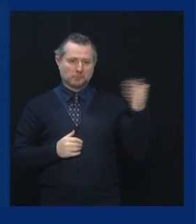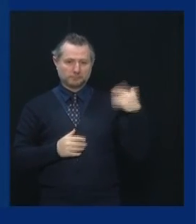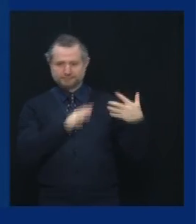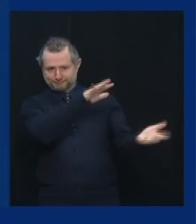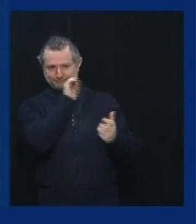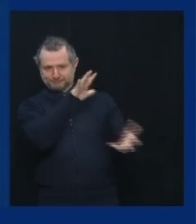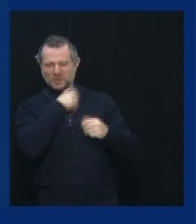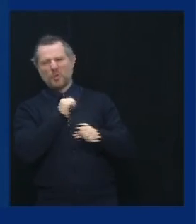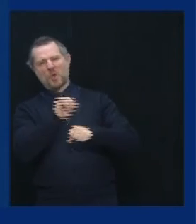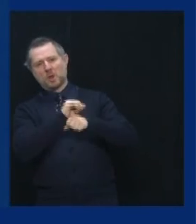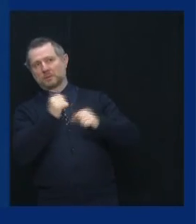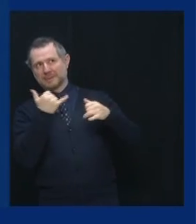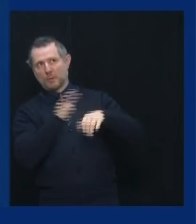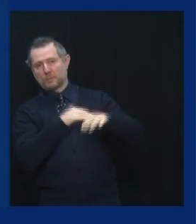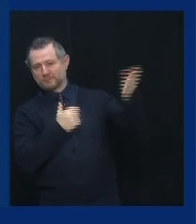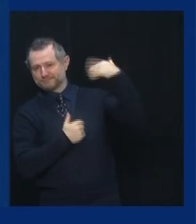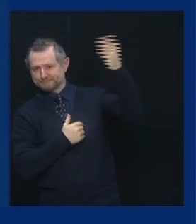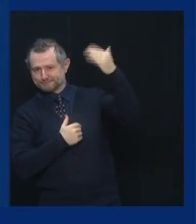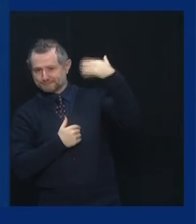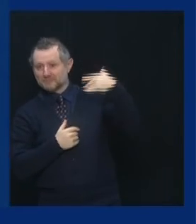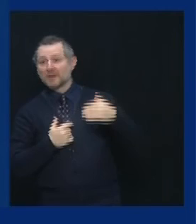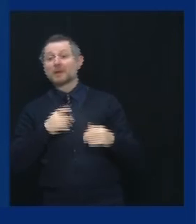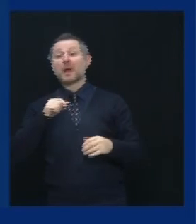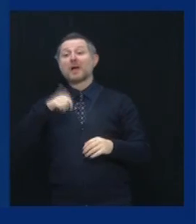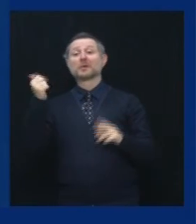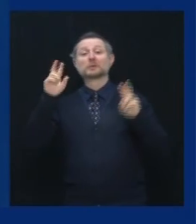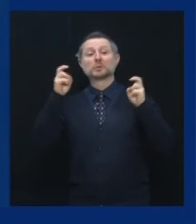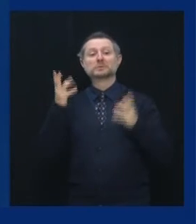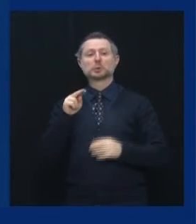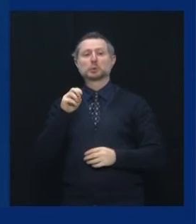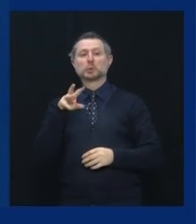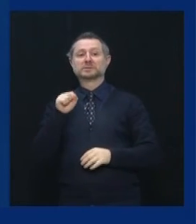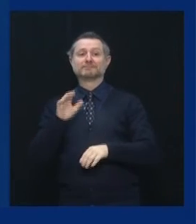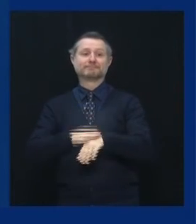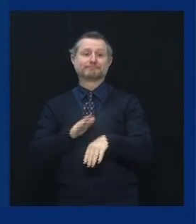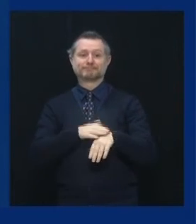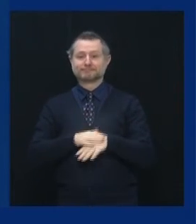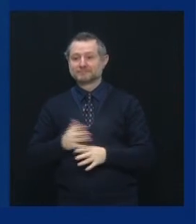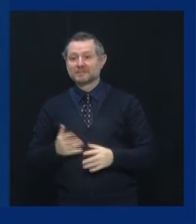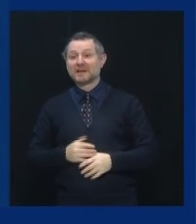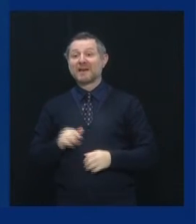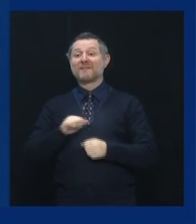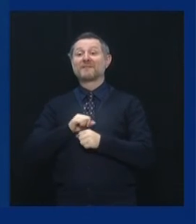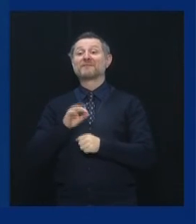TWHEED WE NEED THE SUPPLY AND